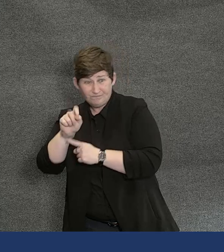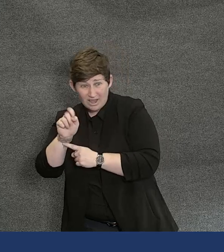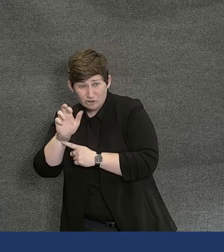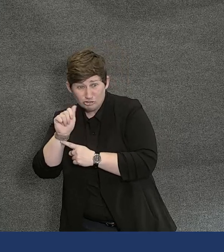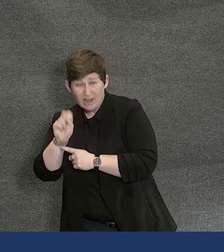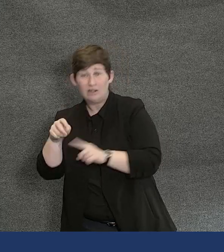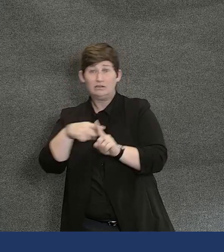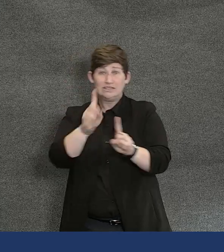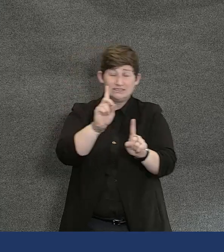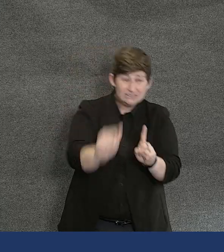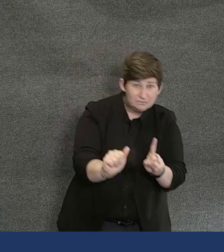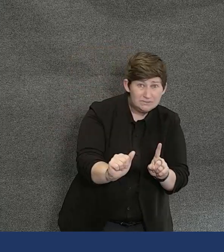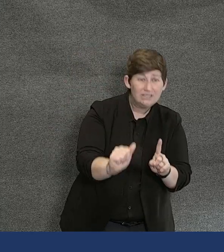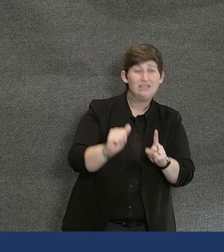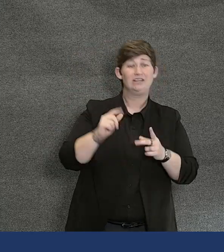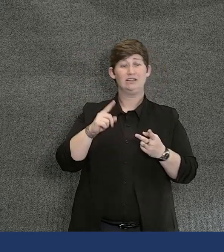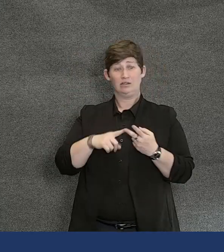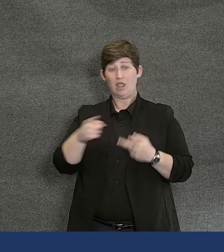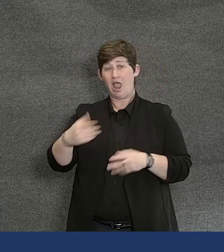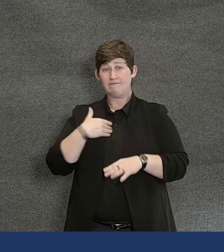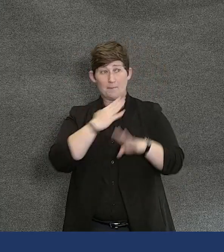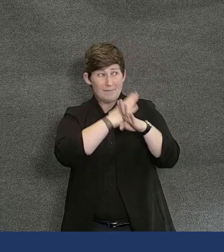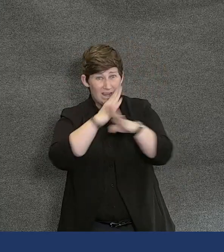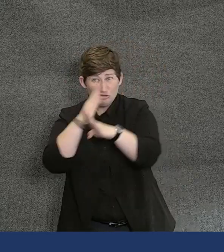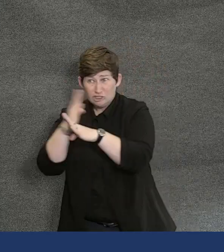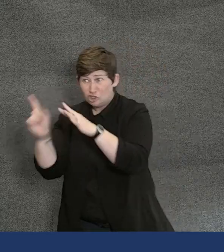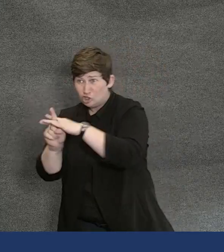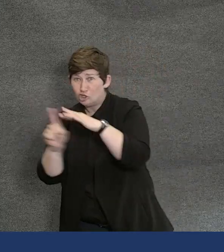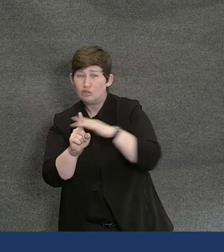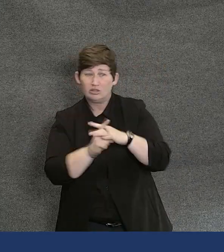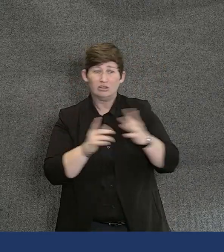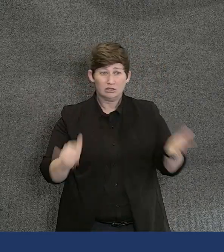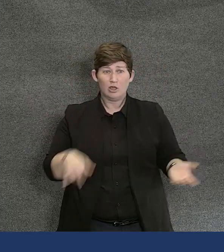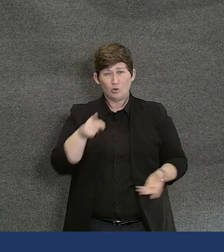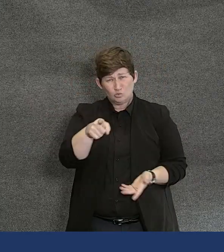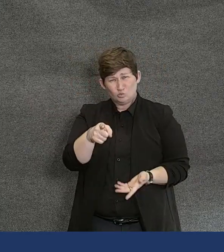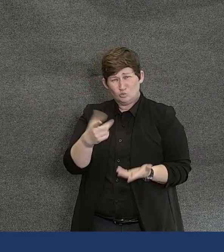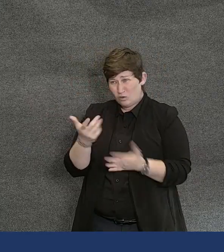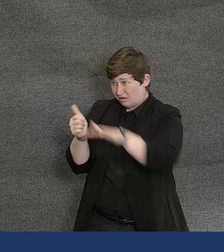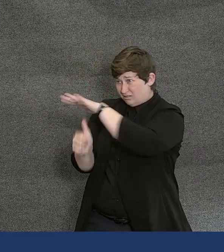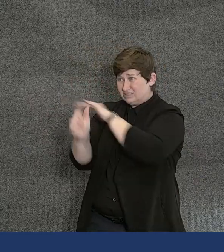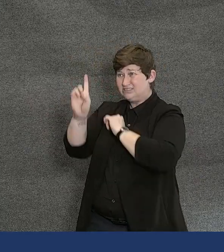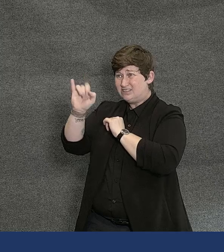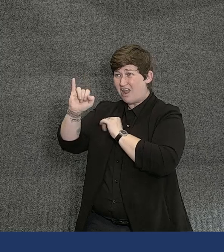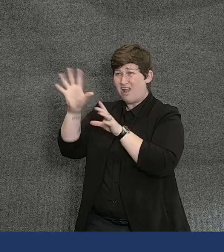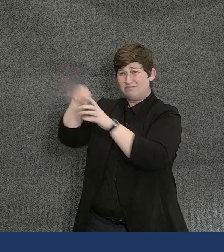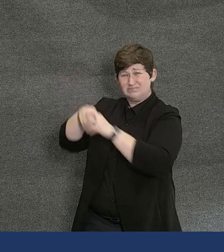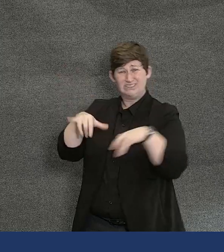a barrier to their full participation is a part of DEI.